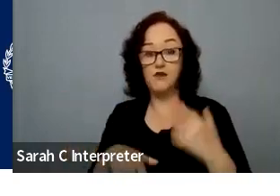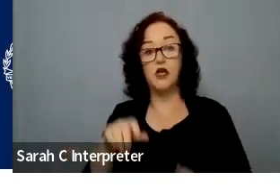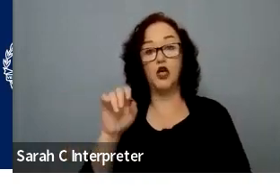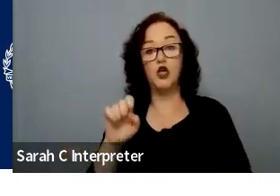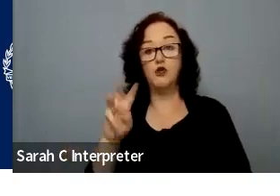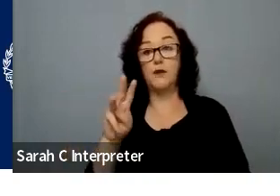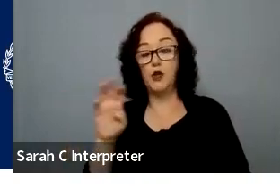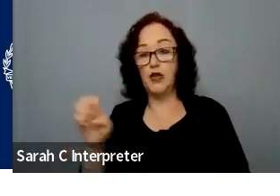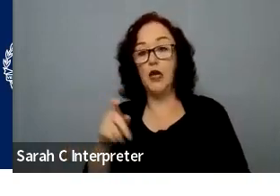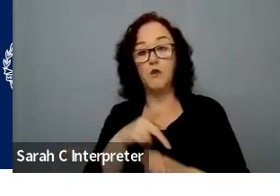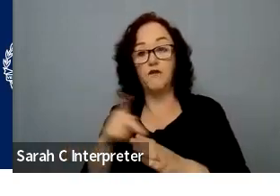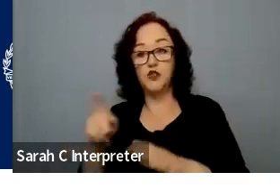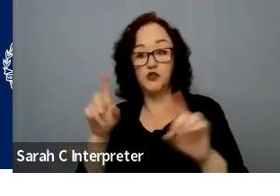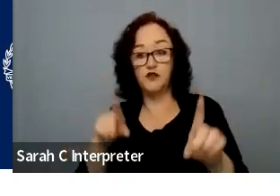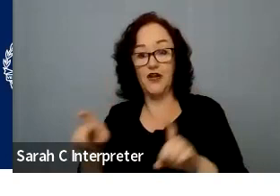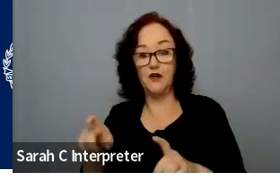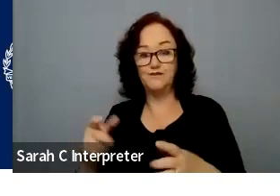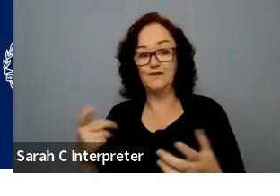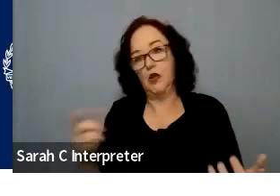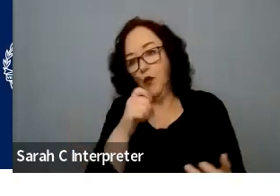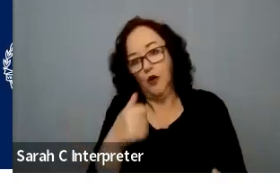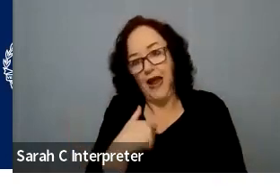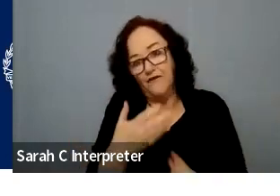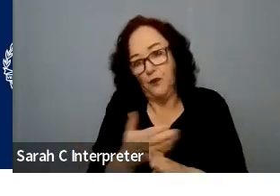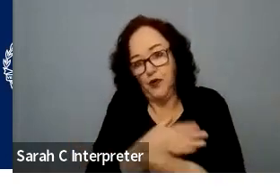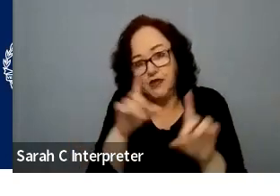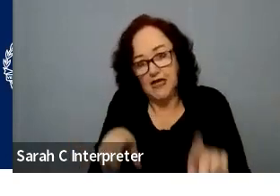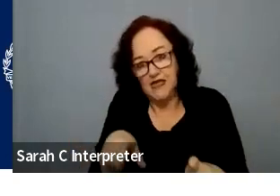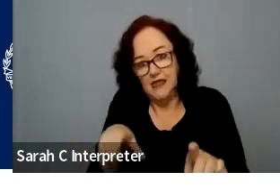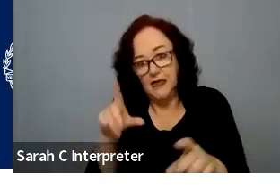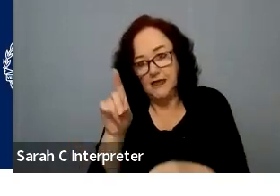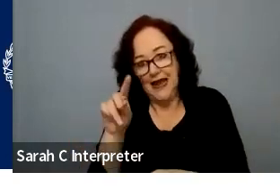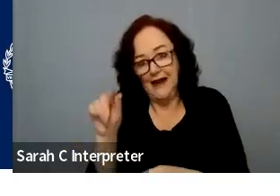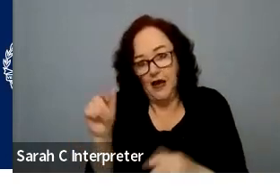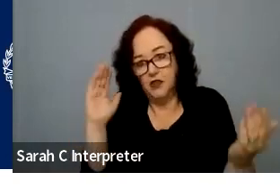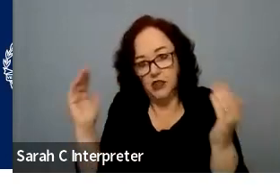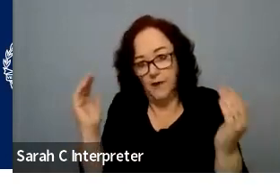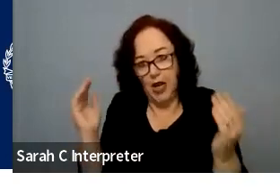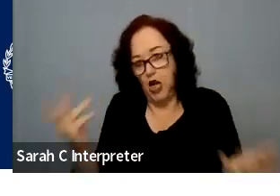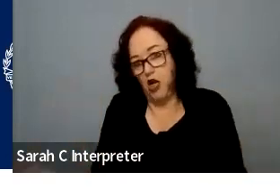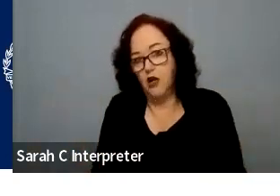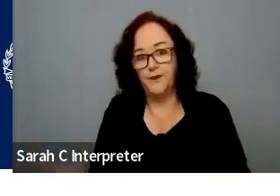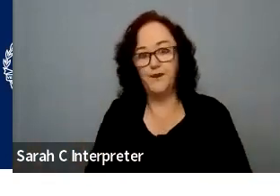we don't have any pretest data to compare our post-test data results to, you know, so we're